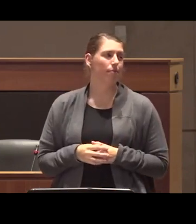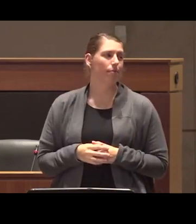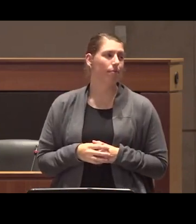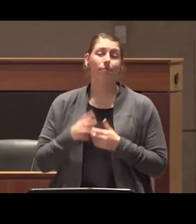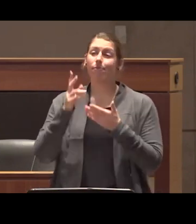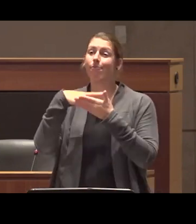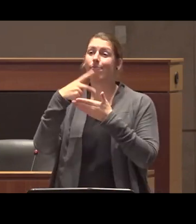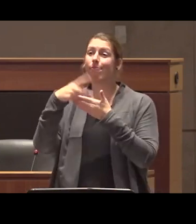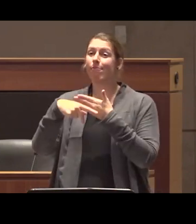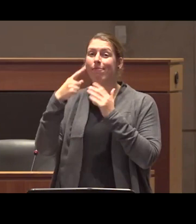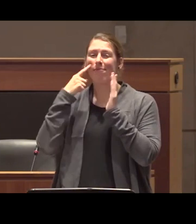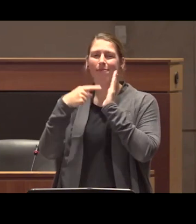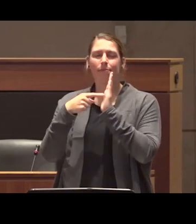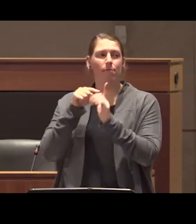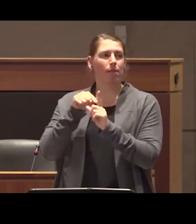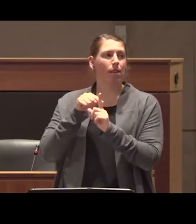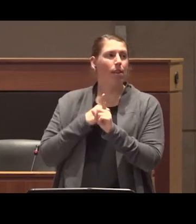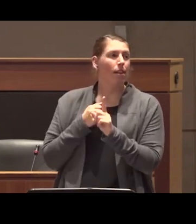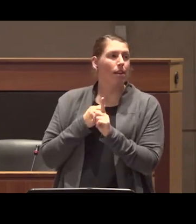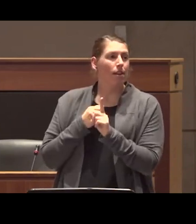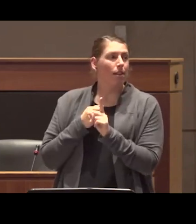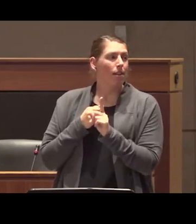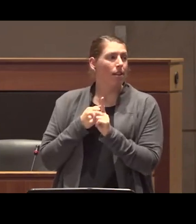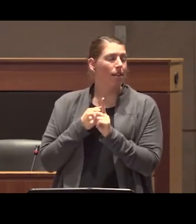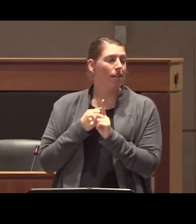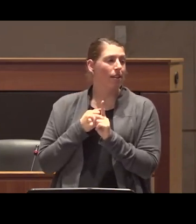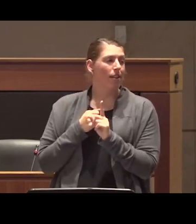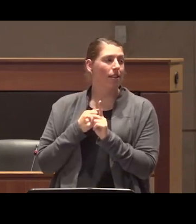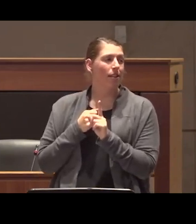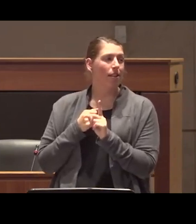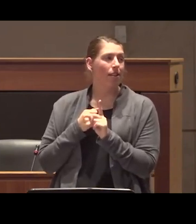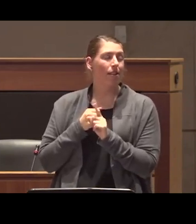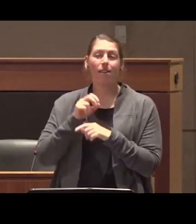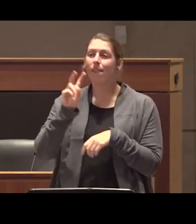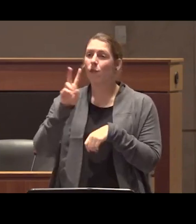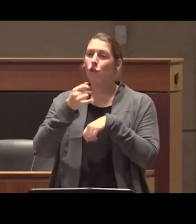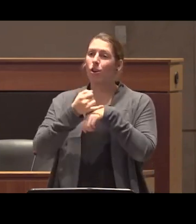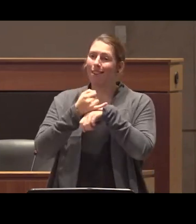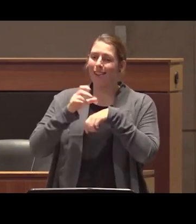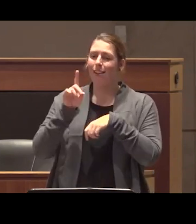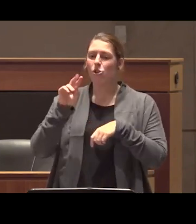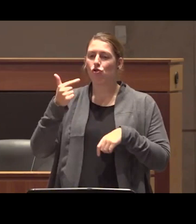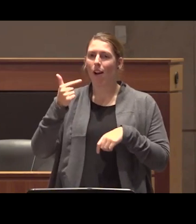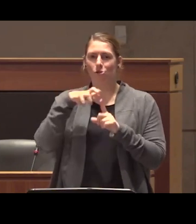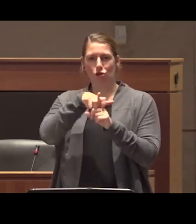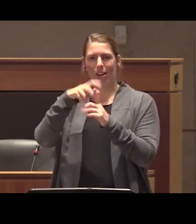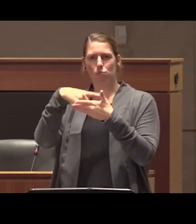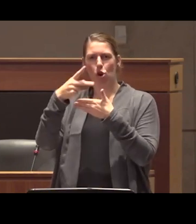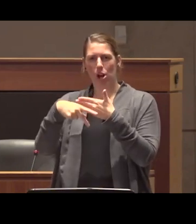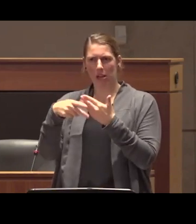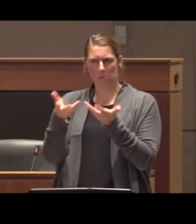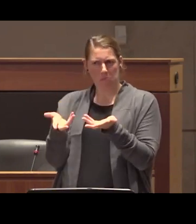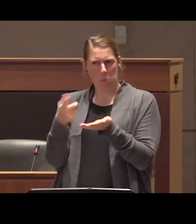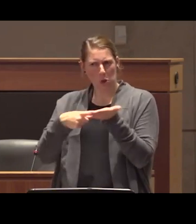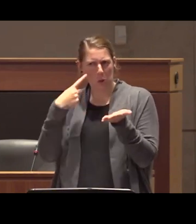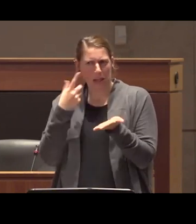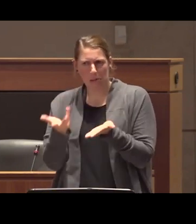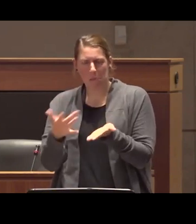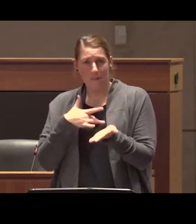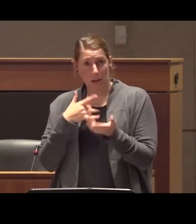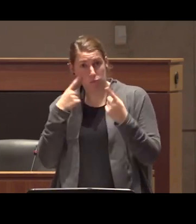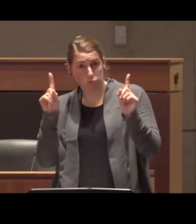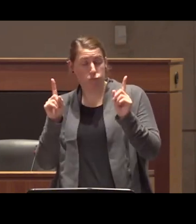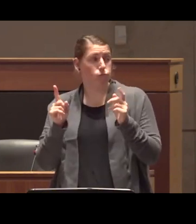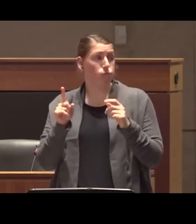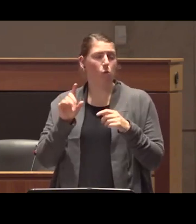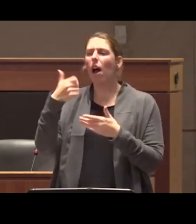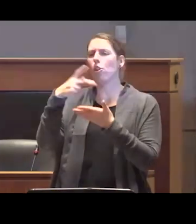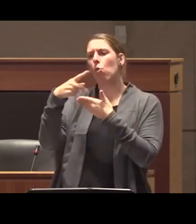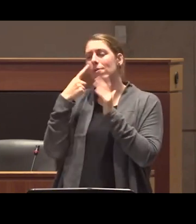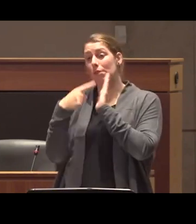like the uh Vancouver Island drug checking project and it's its usefulness or programs like that you